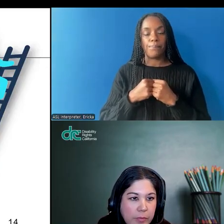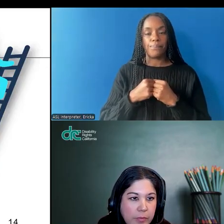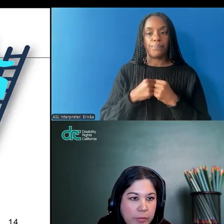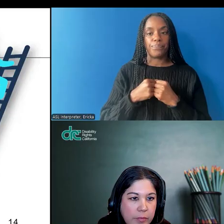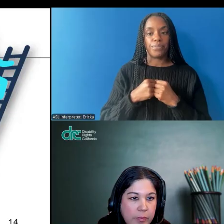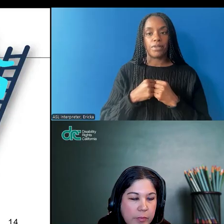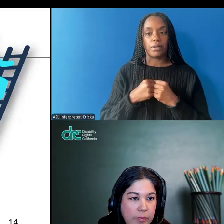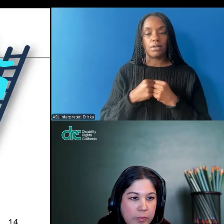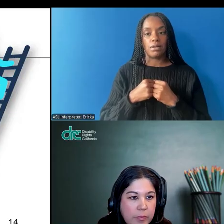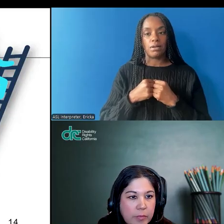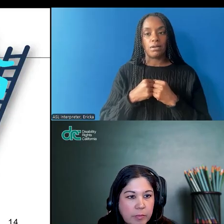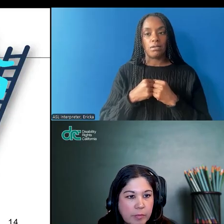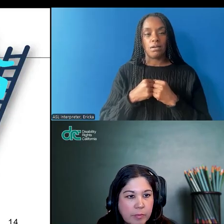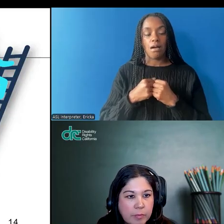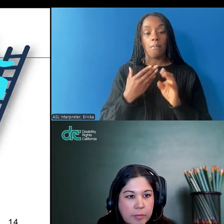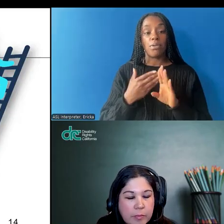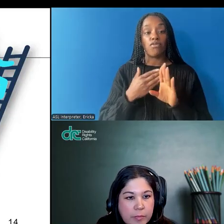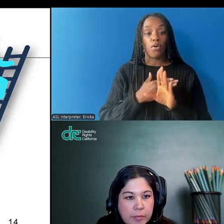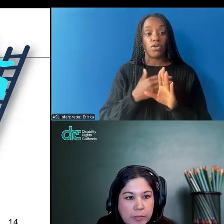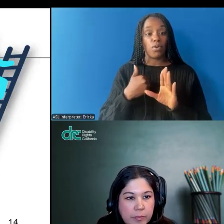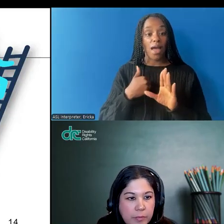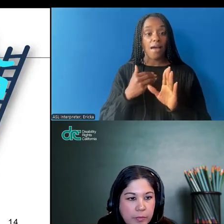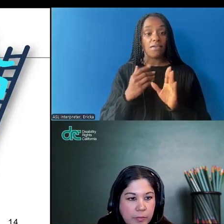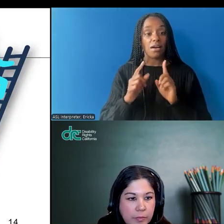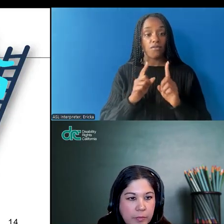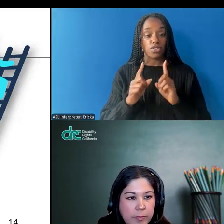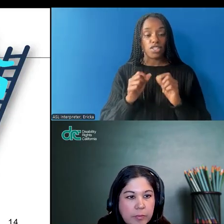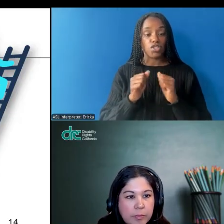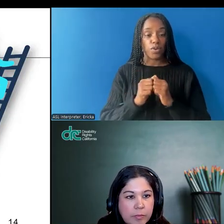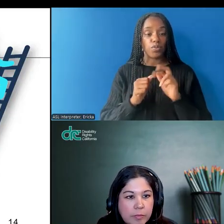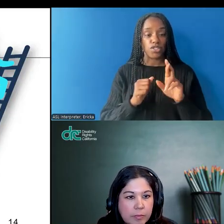before having the conversation with the regional center, right, or with your service coordinator.